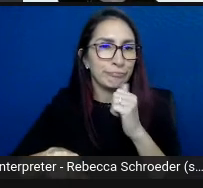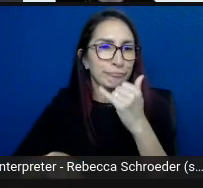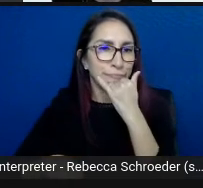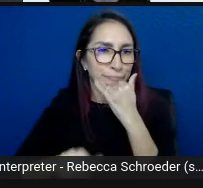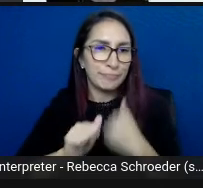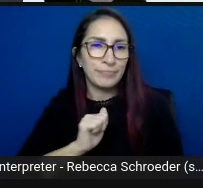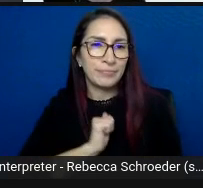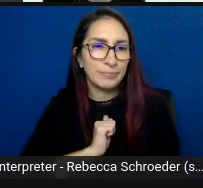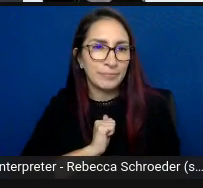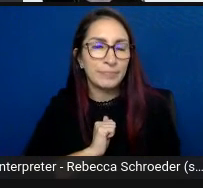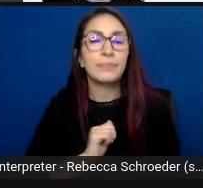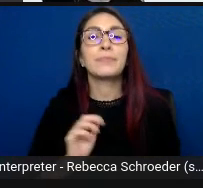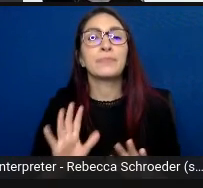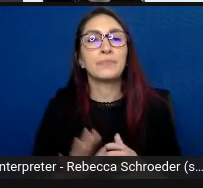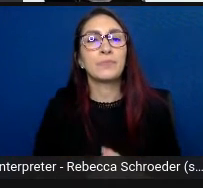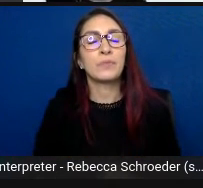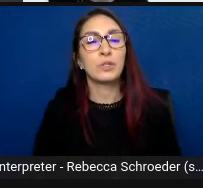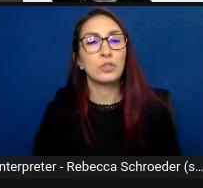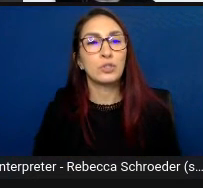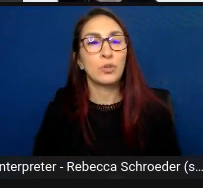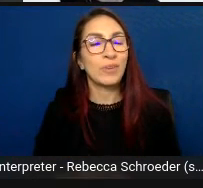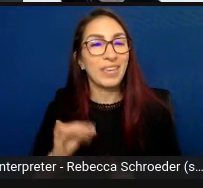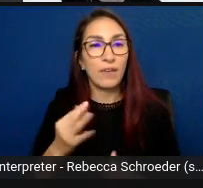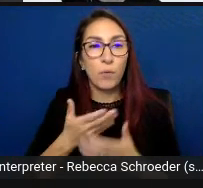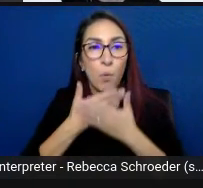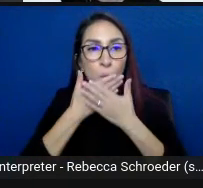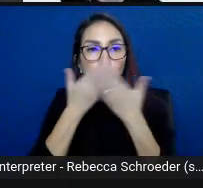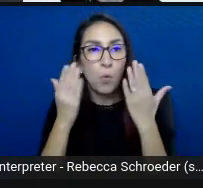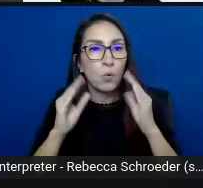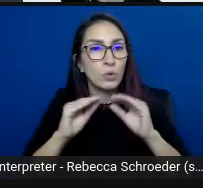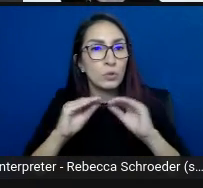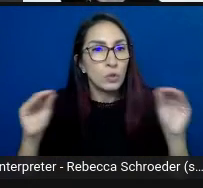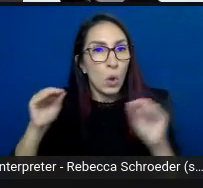Lack of champions on teams can lead organizations thinking